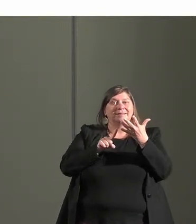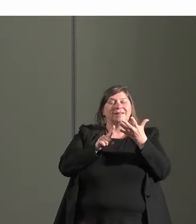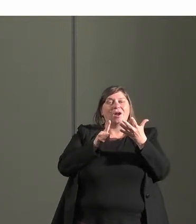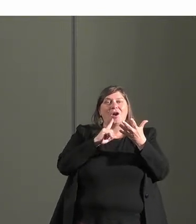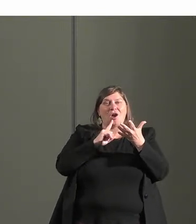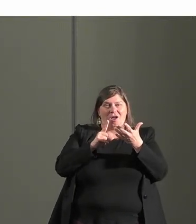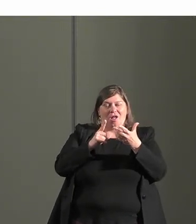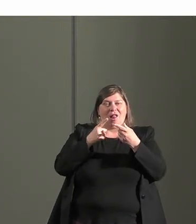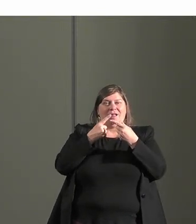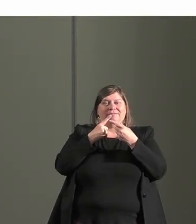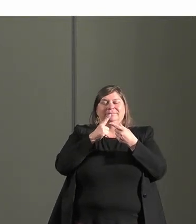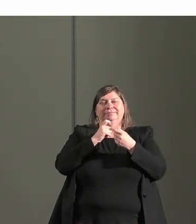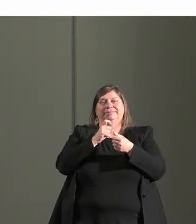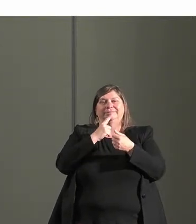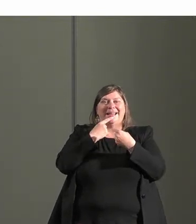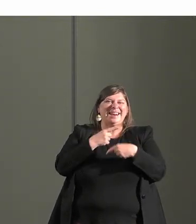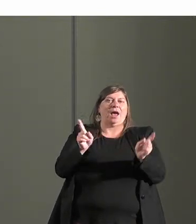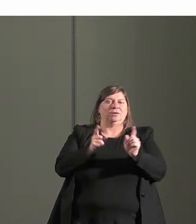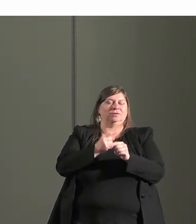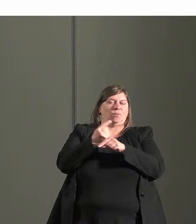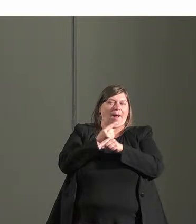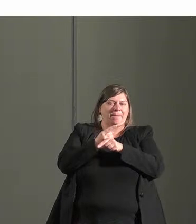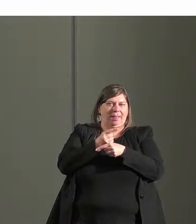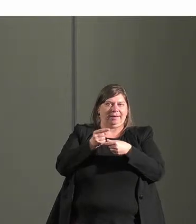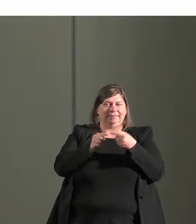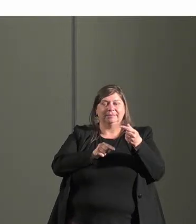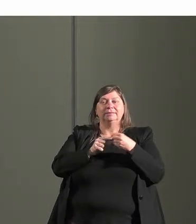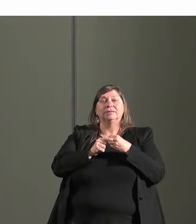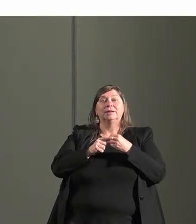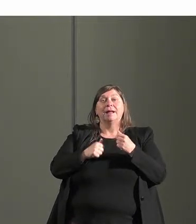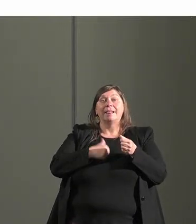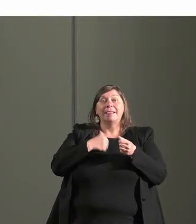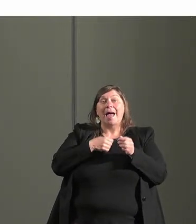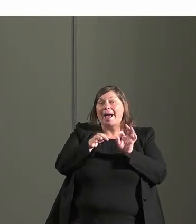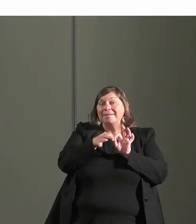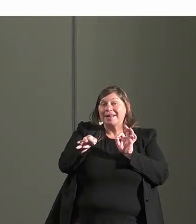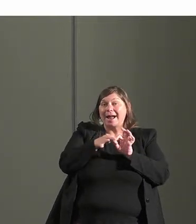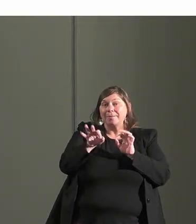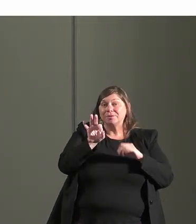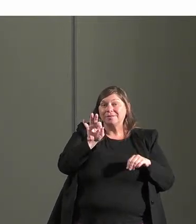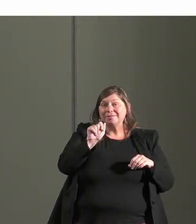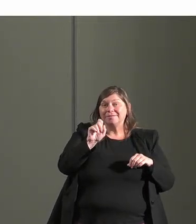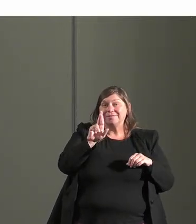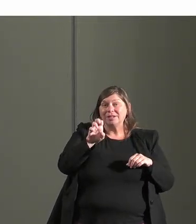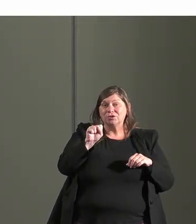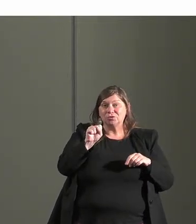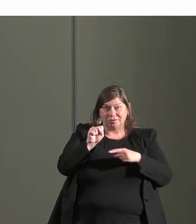there to make sure everything from comments to suggests are all announced properly. We've also built in the live